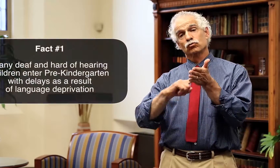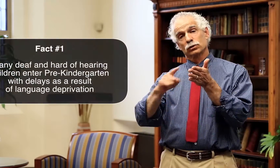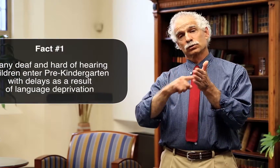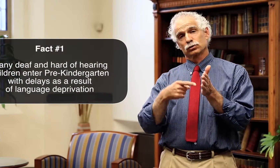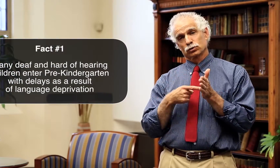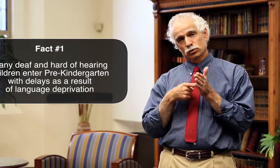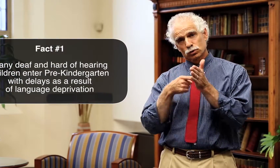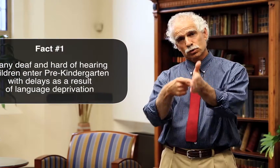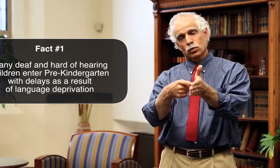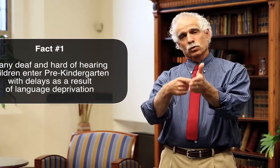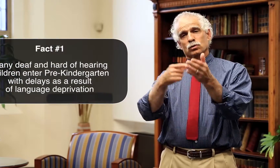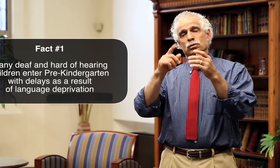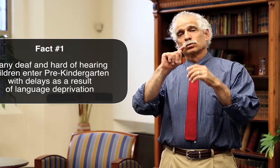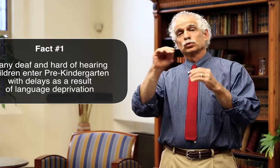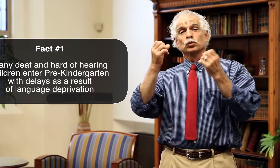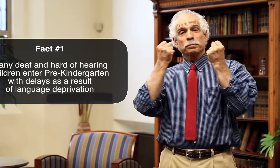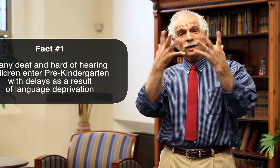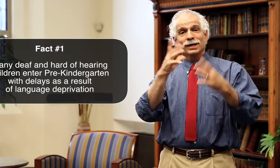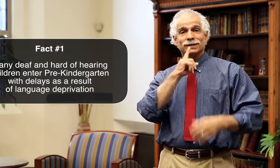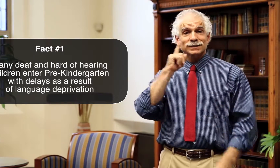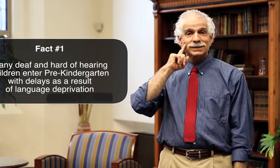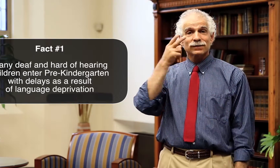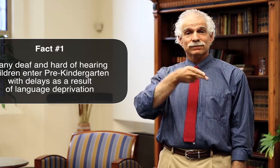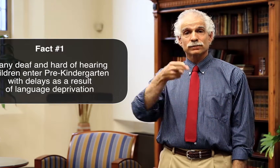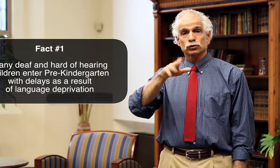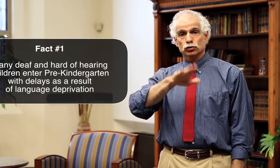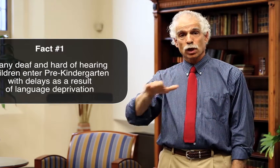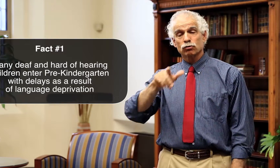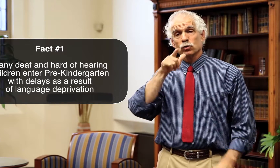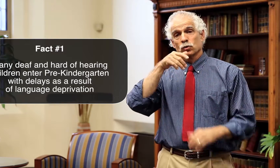First, research shows too many deaf and hard of hearing children